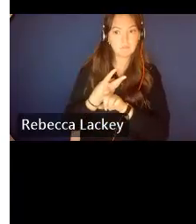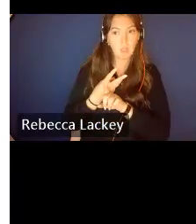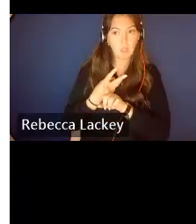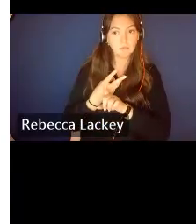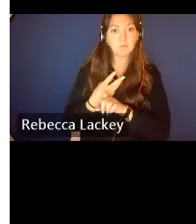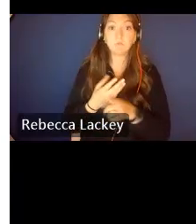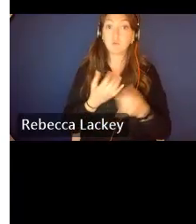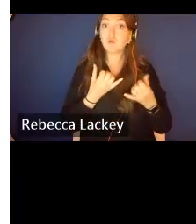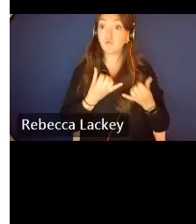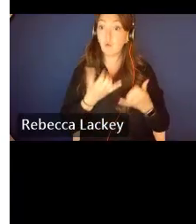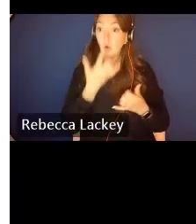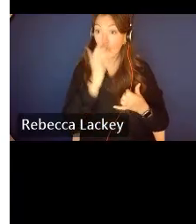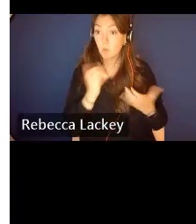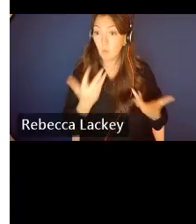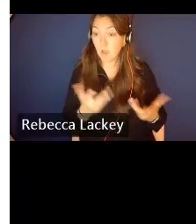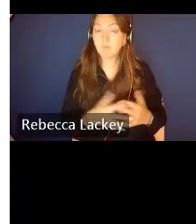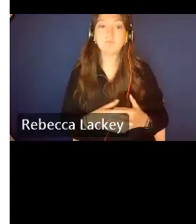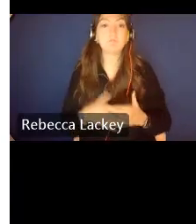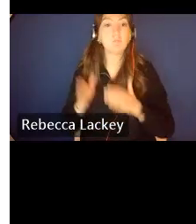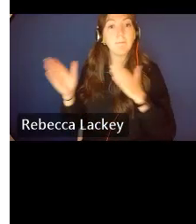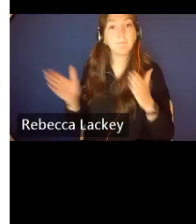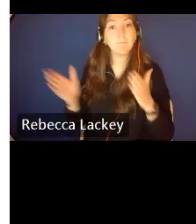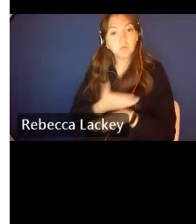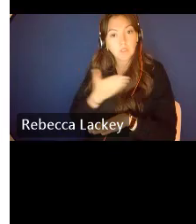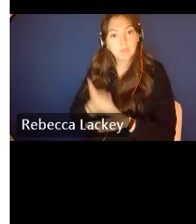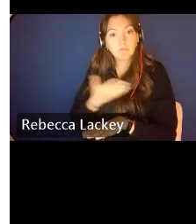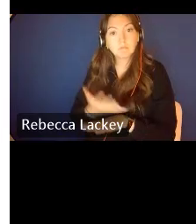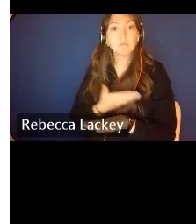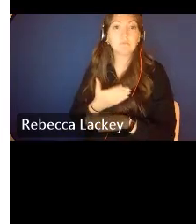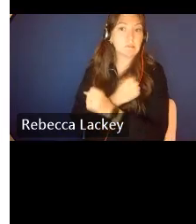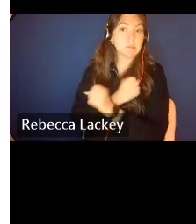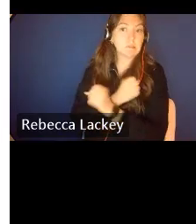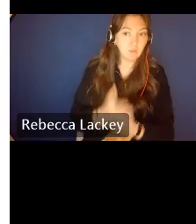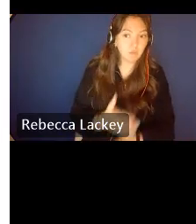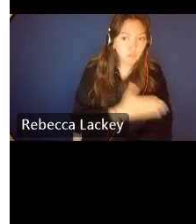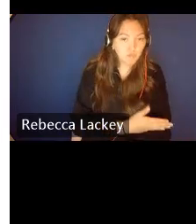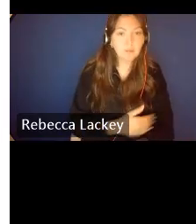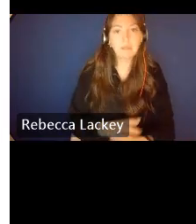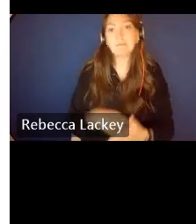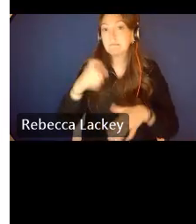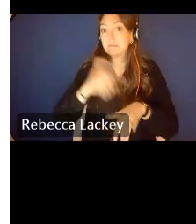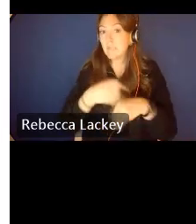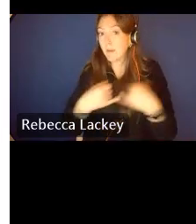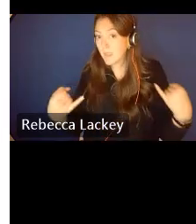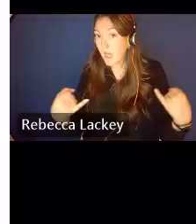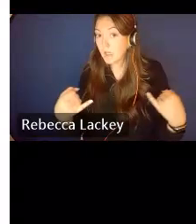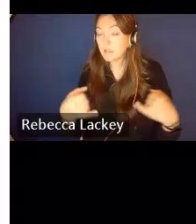the current status, the planned reconstruction and safety improvements, the timeline for replacement,